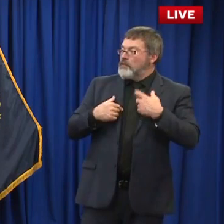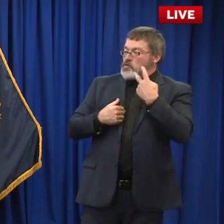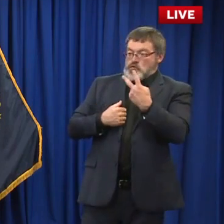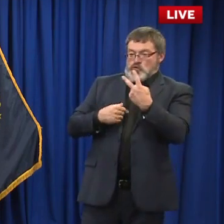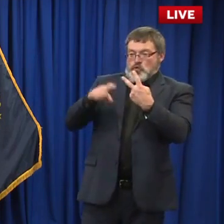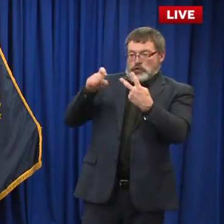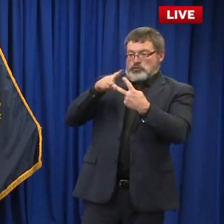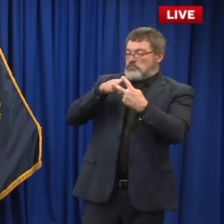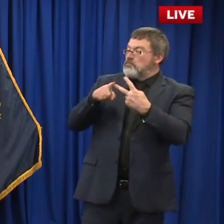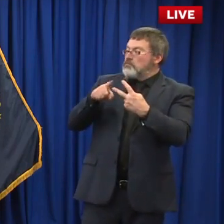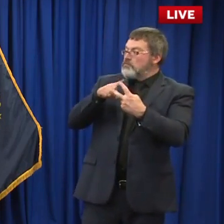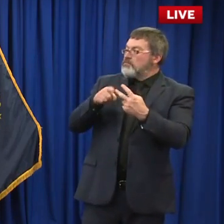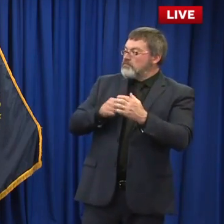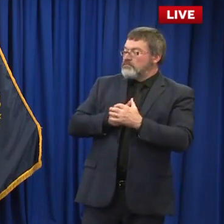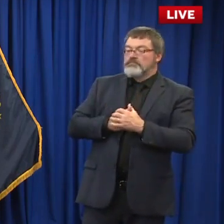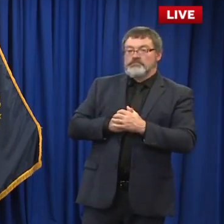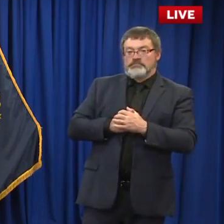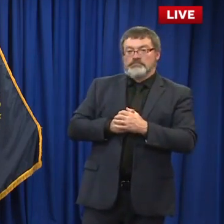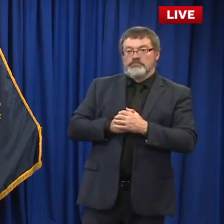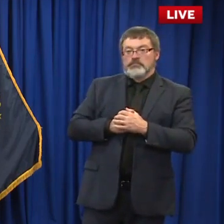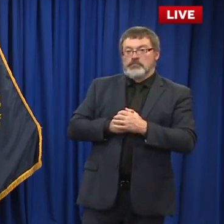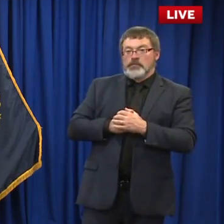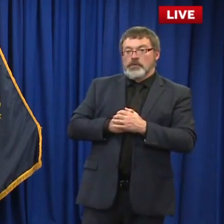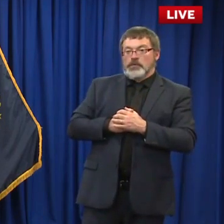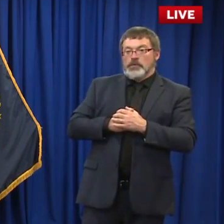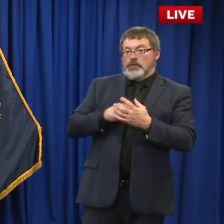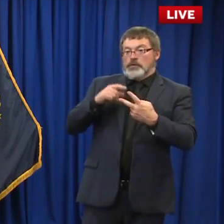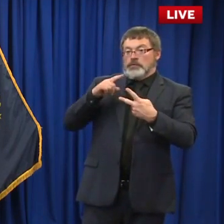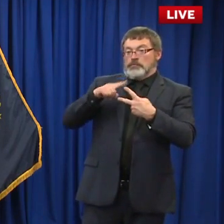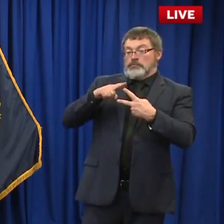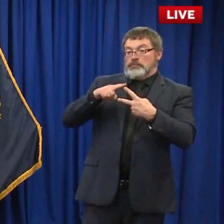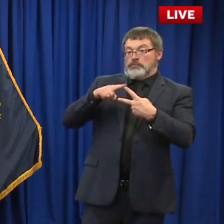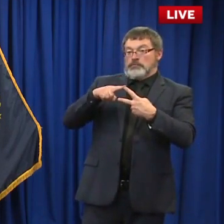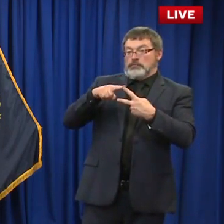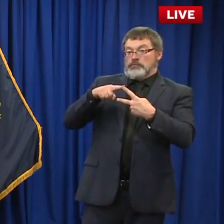HI, THANK YOU. I HAVE TWO QUESTIONS.